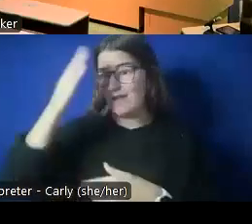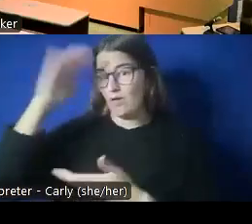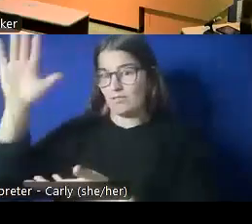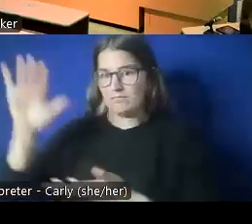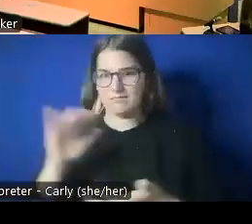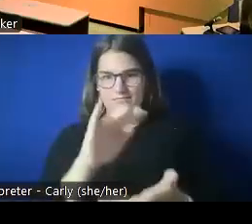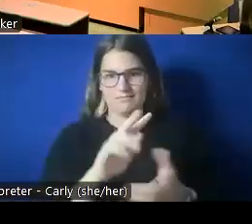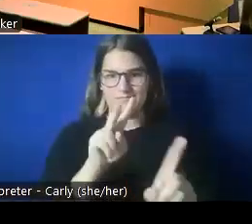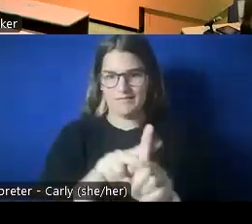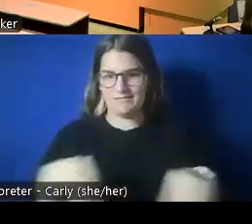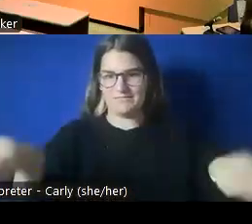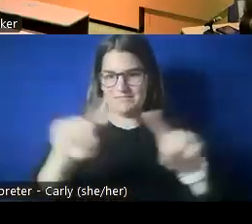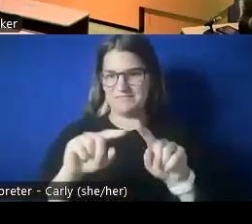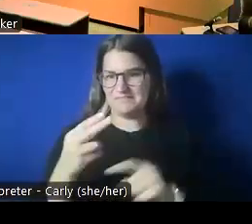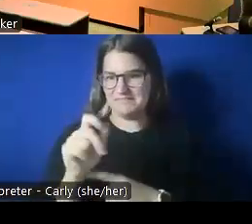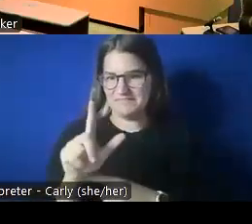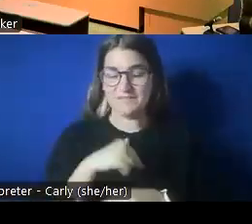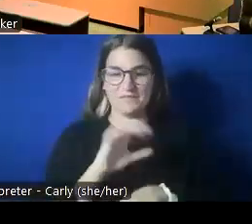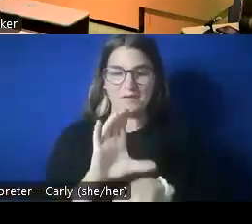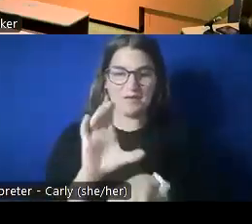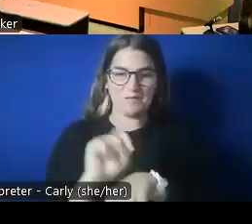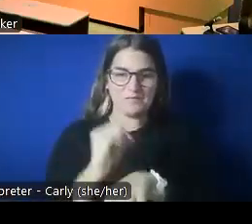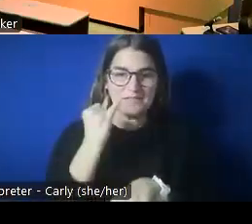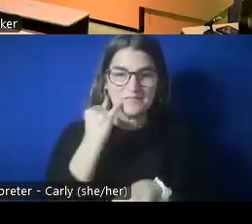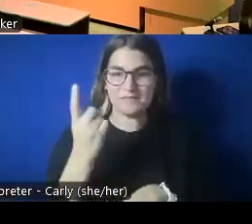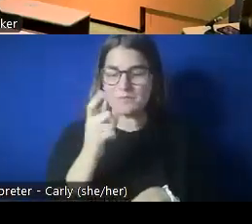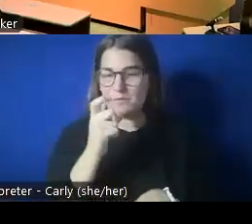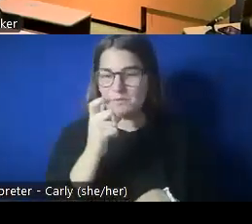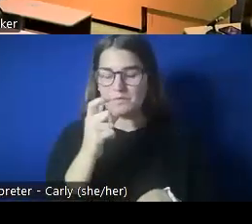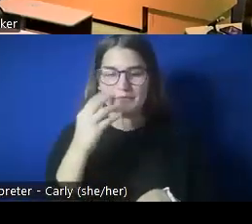the team so I also help consult if they end up with somebody especially nowadays um marijuana